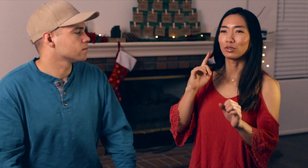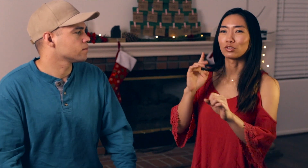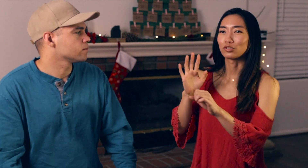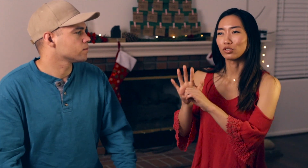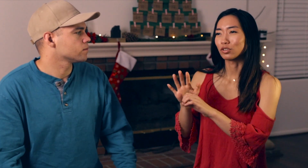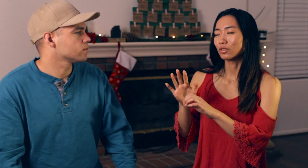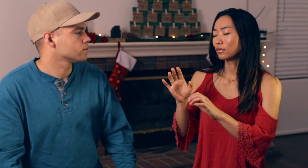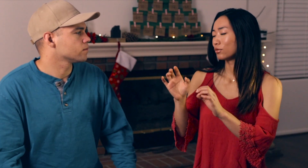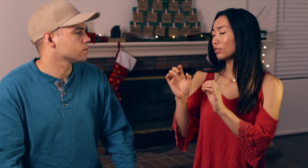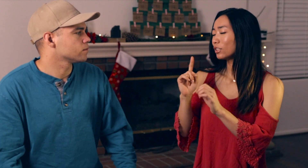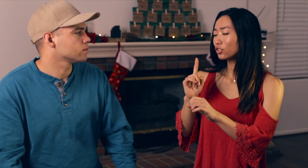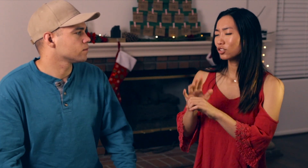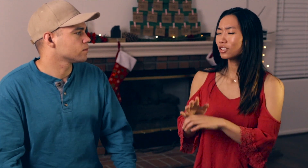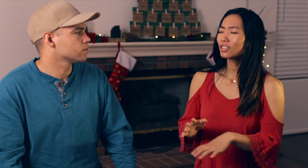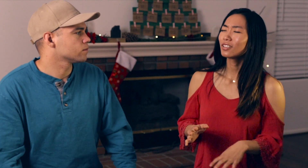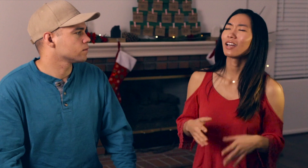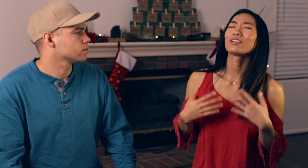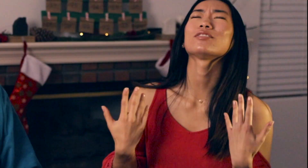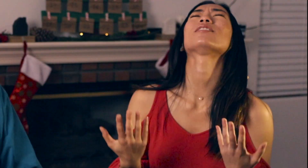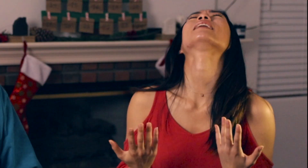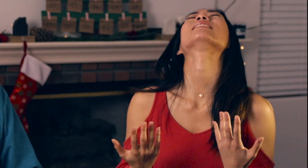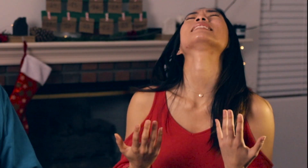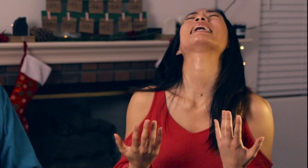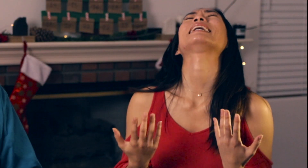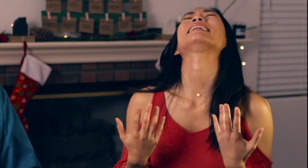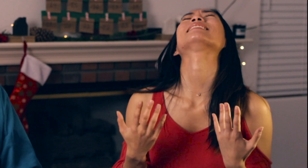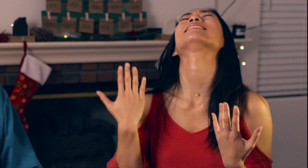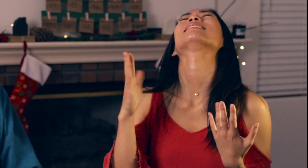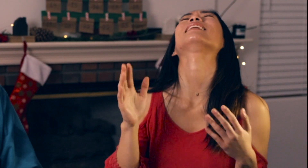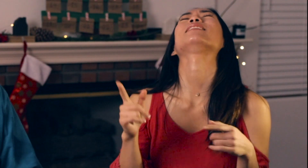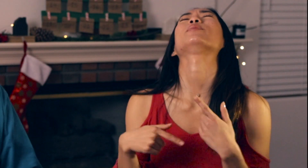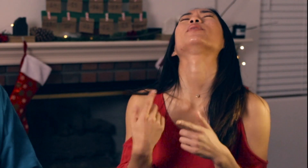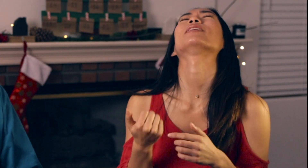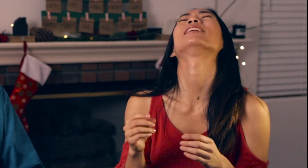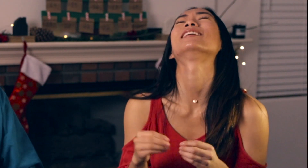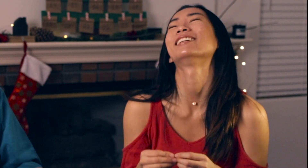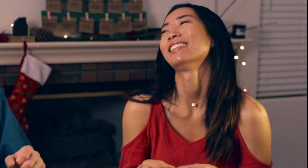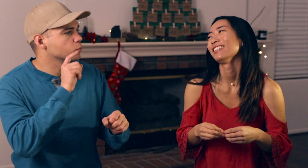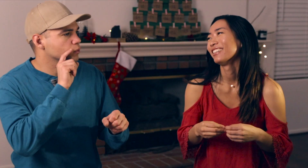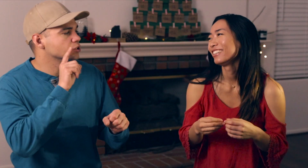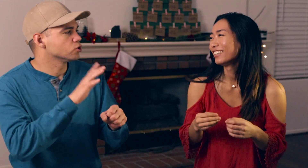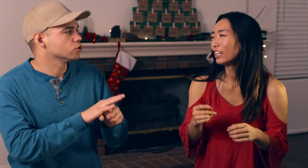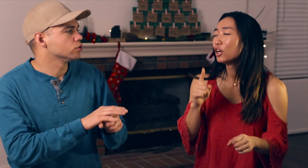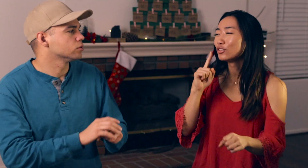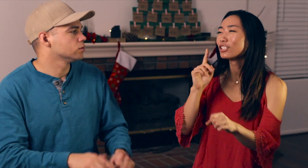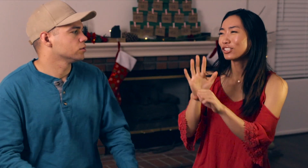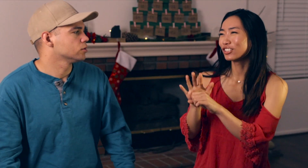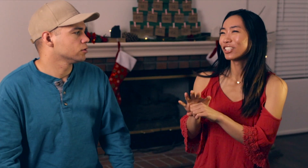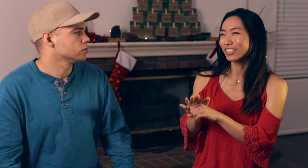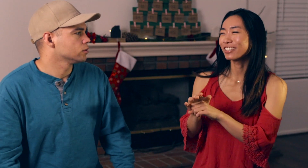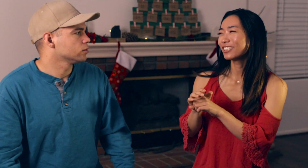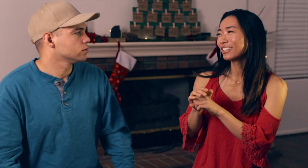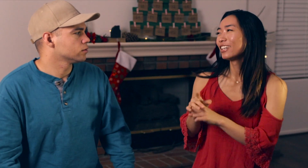reassure. Reassure? I don't know how to sign anymore R: Yeah, reassure Reassure